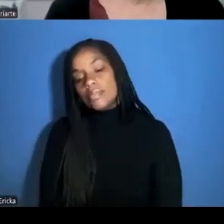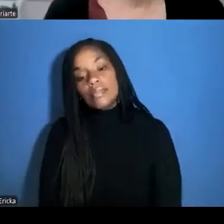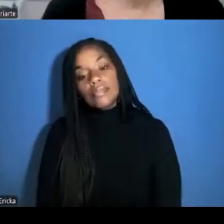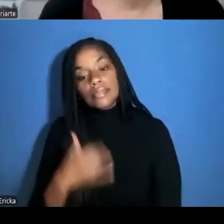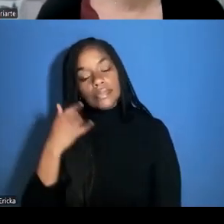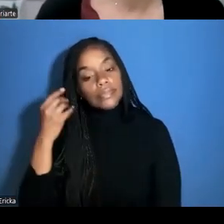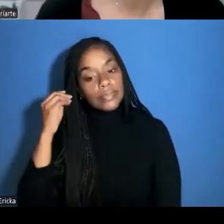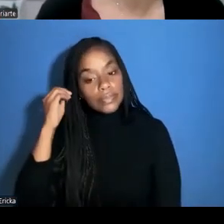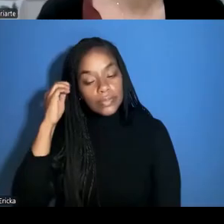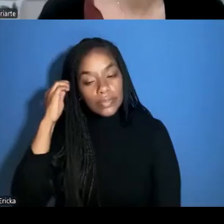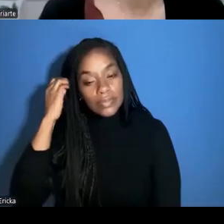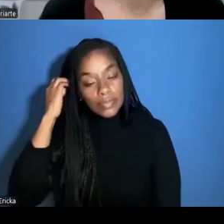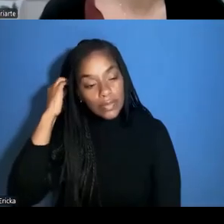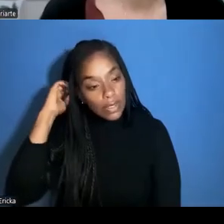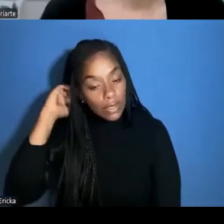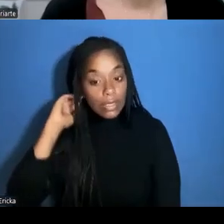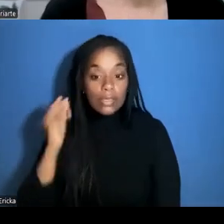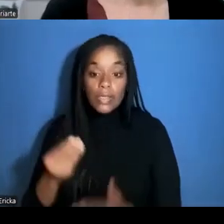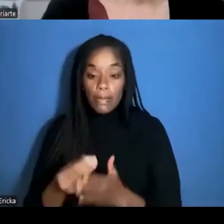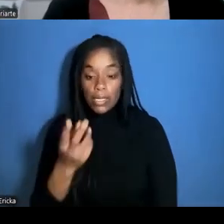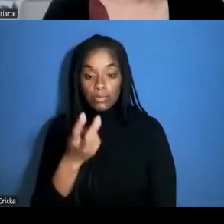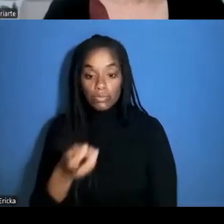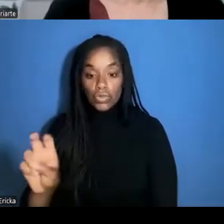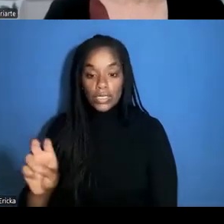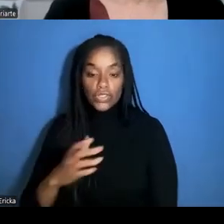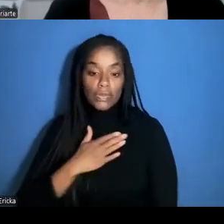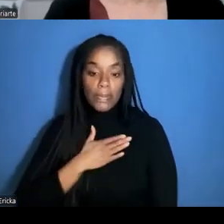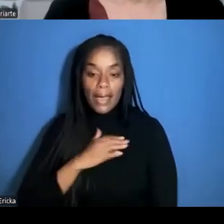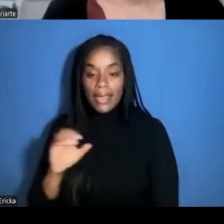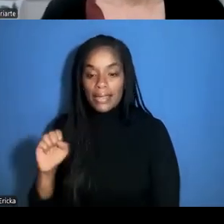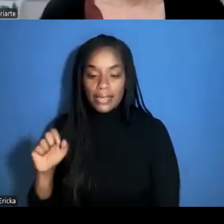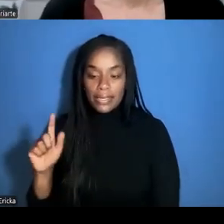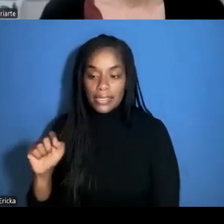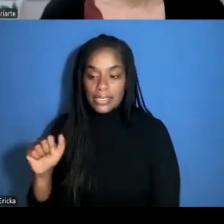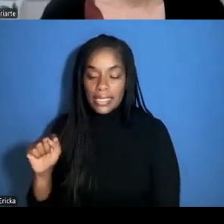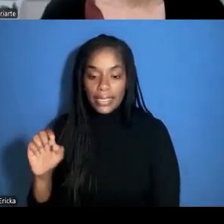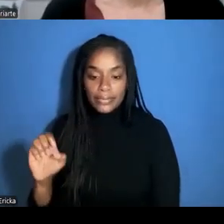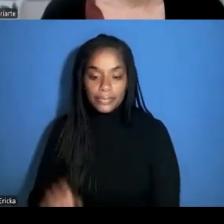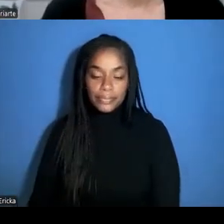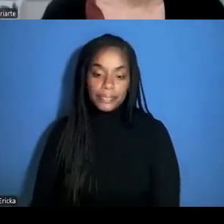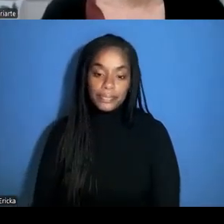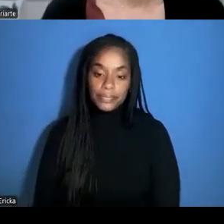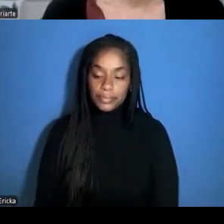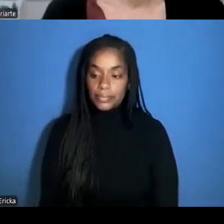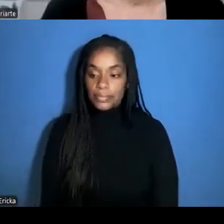to my estate. The other question is, well,